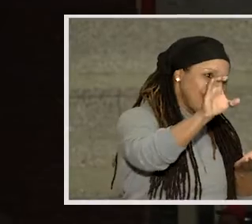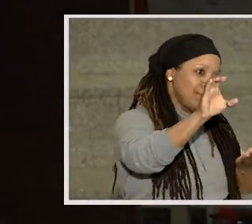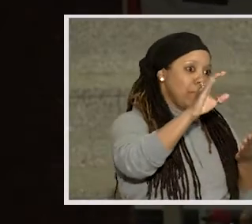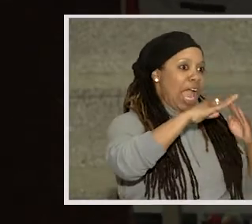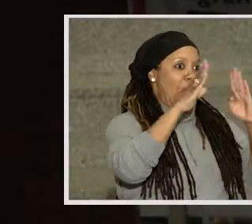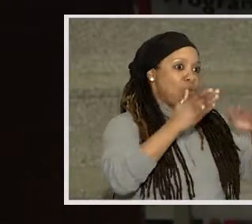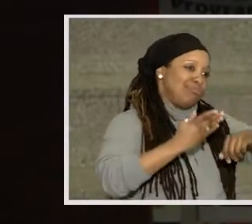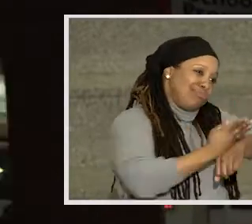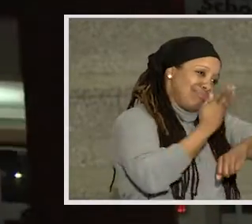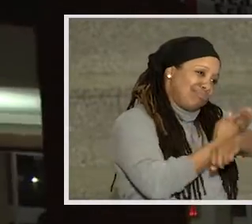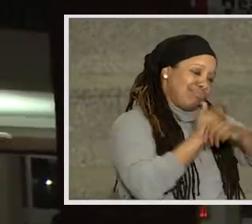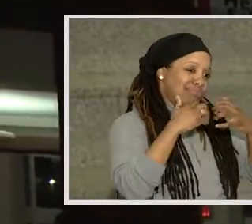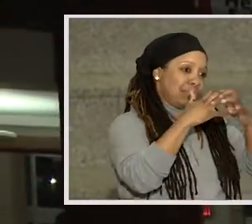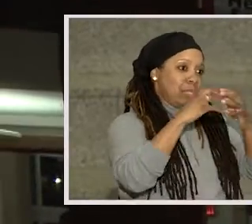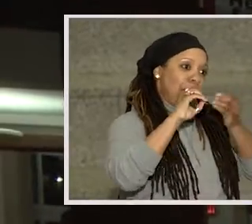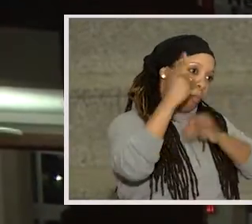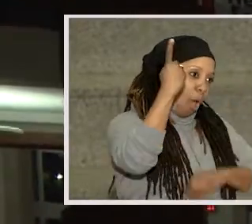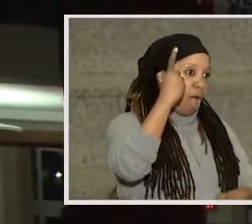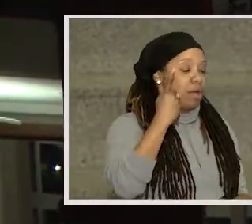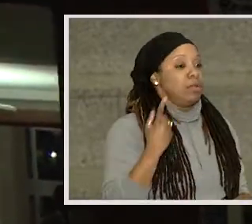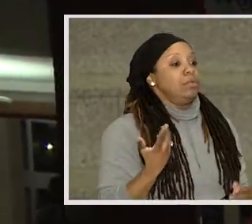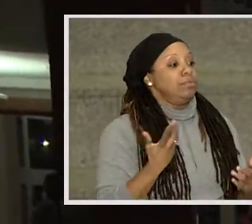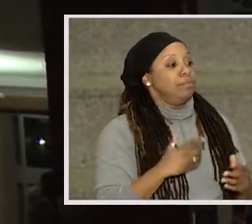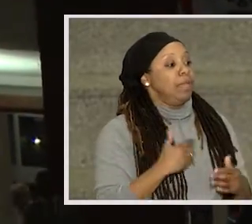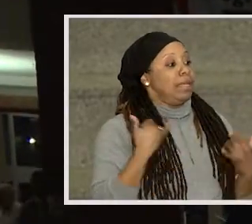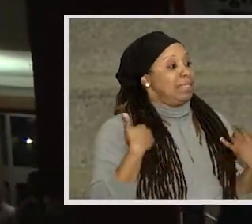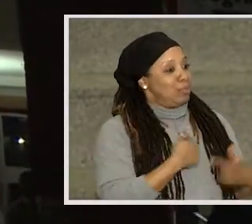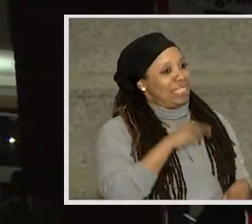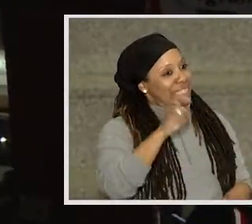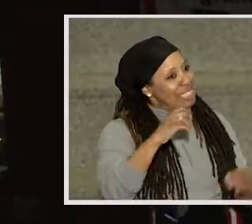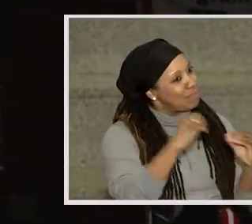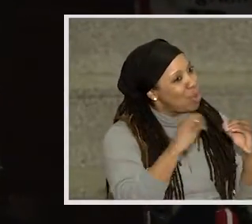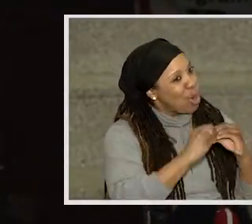AS OUR TABLE SAID, WE STILL NEED MORE, WE STILL NEED MORE